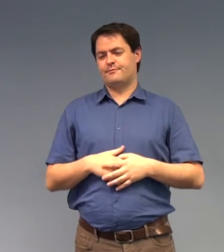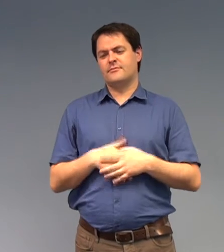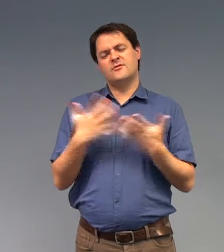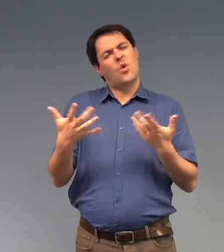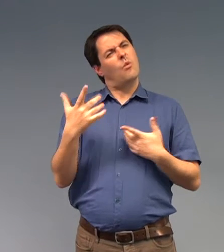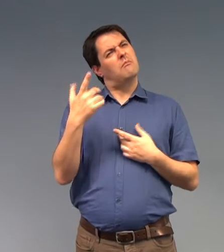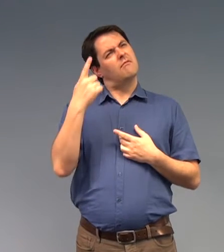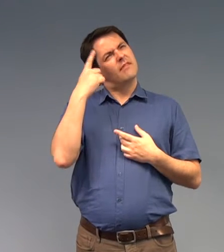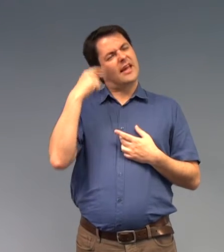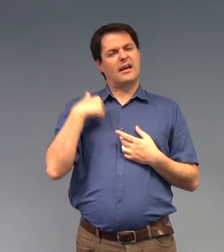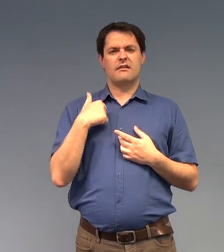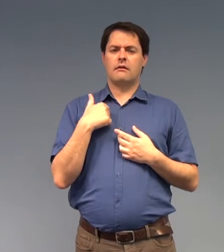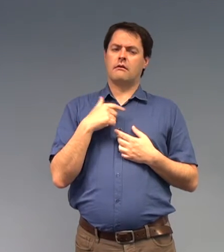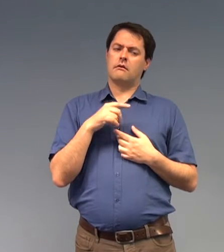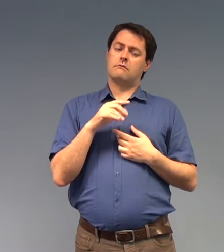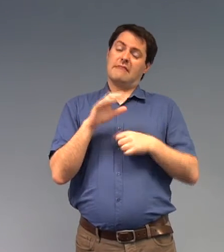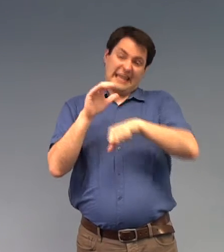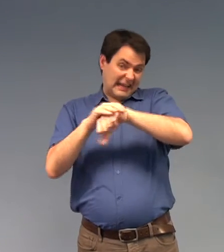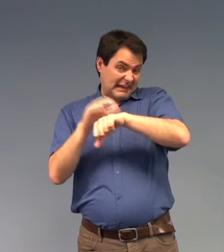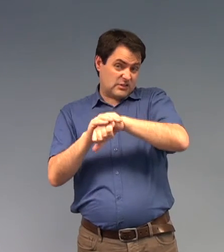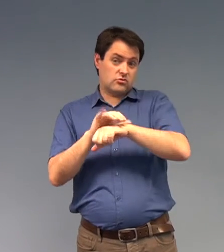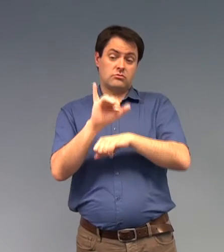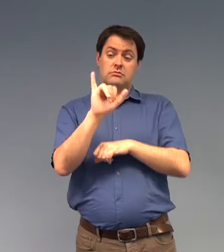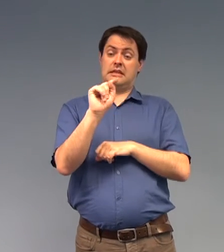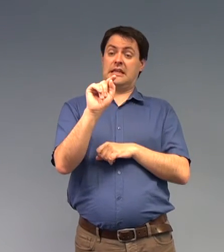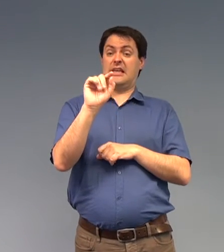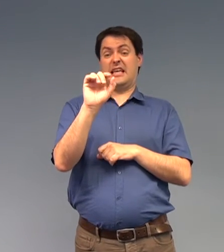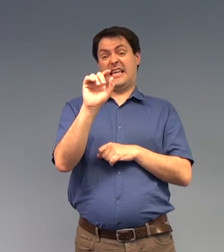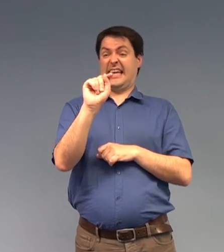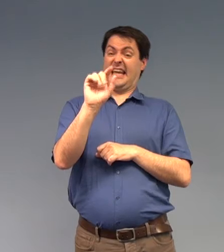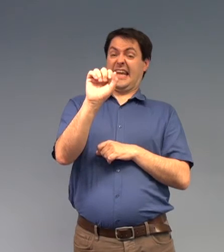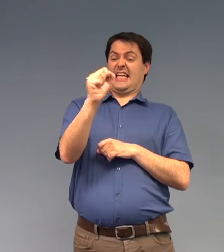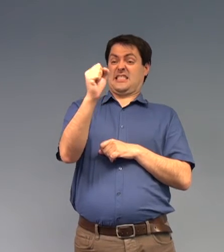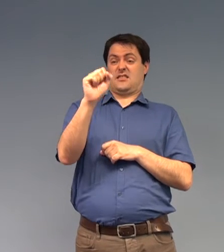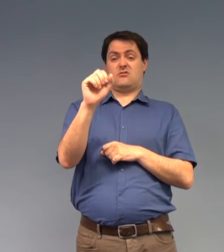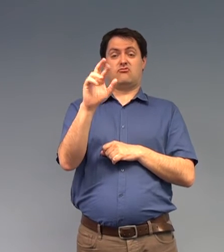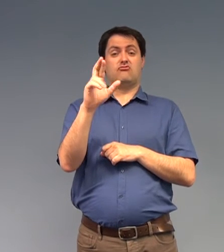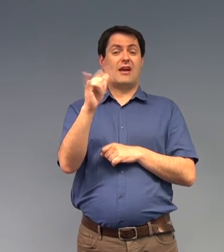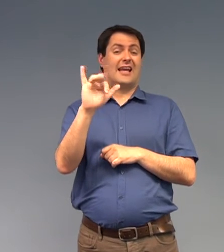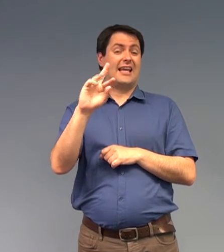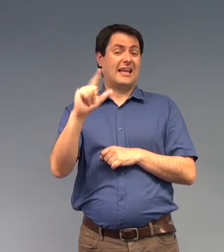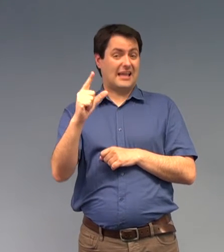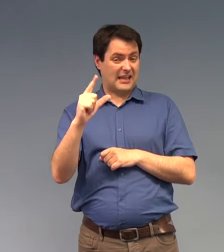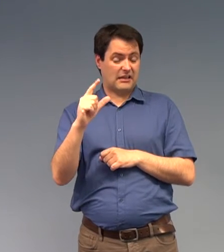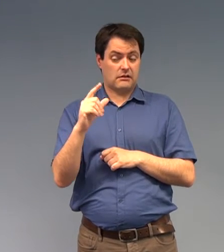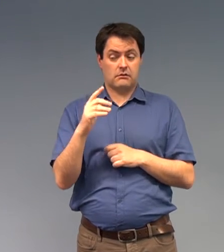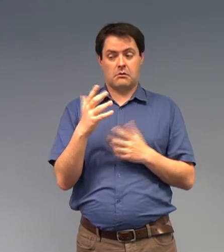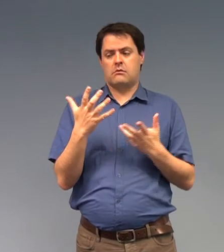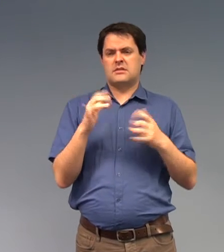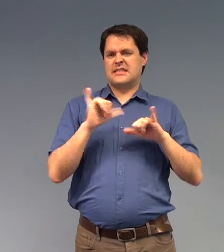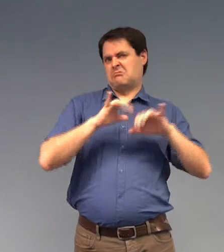Now, you know I'm British and of course, we're obsessed with the weather.